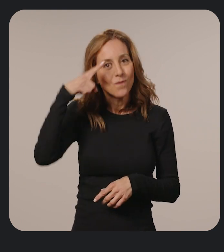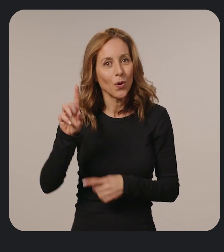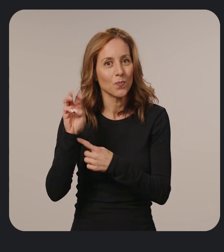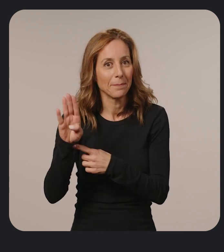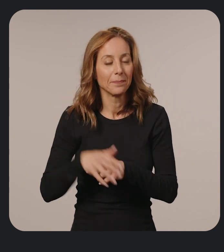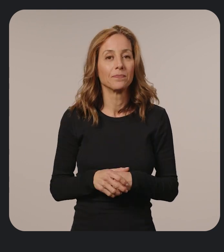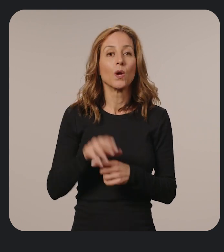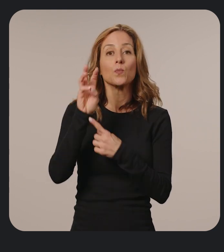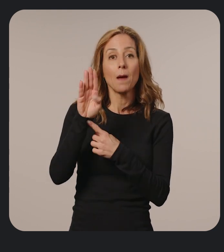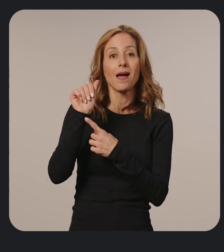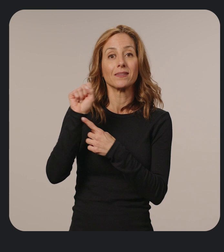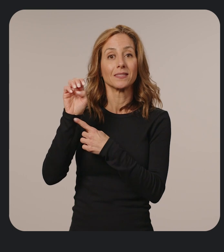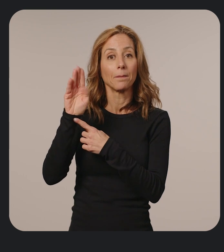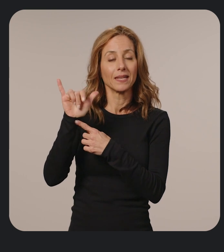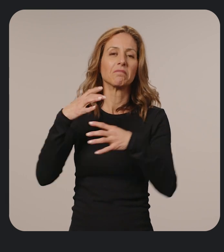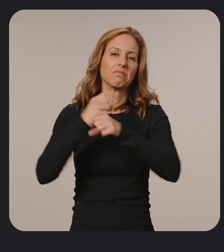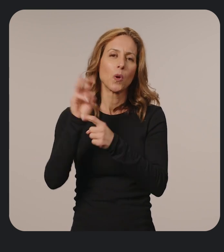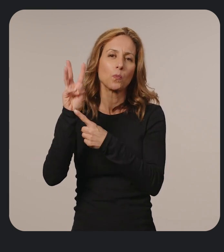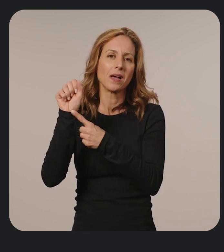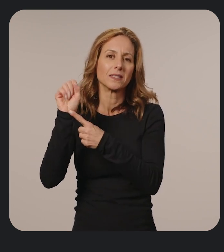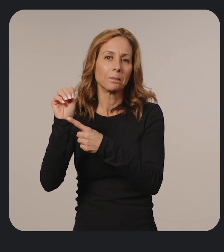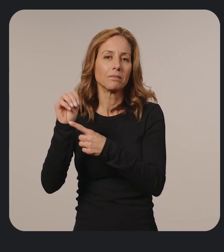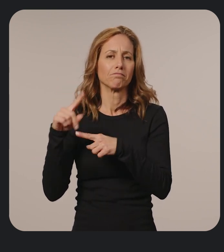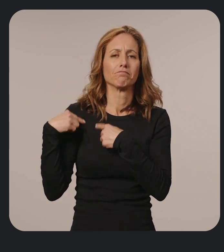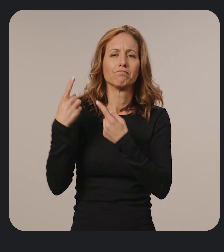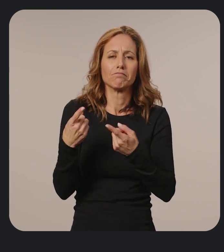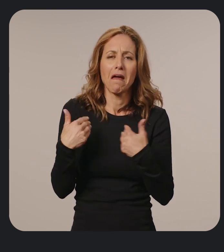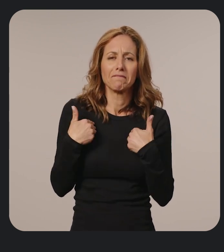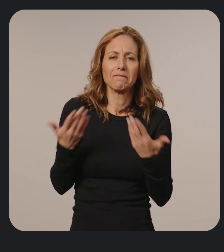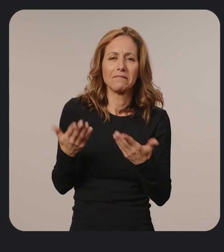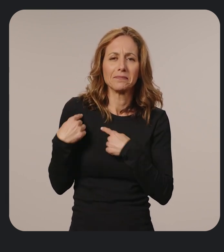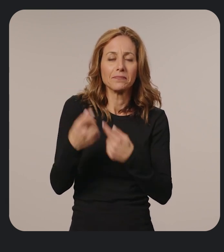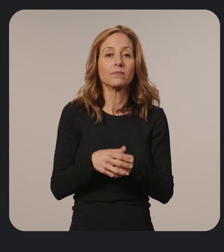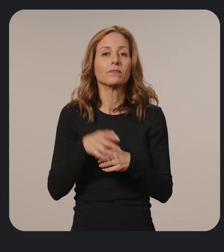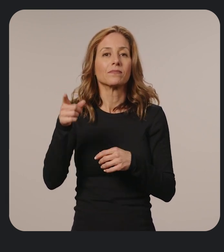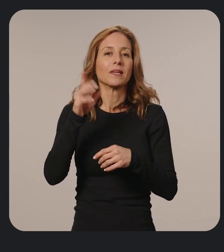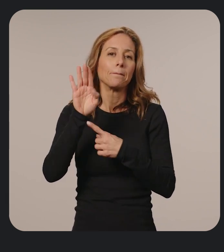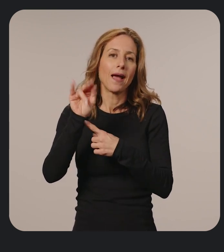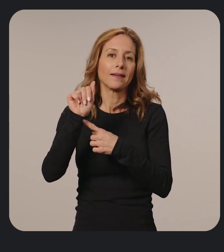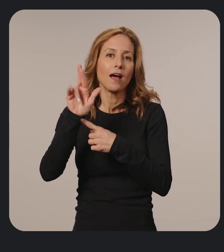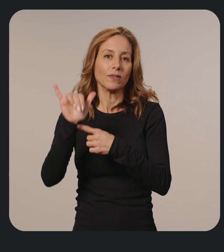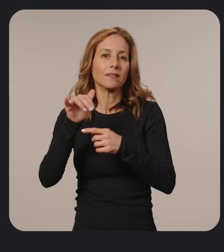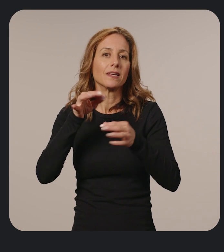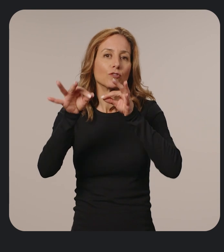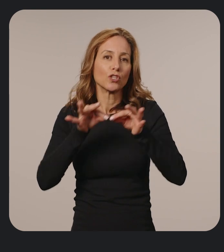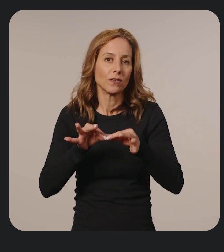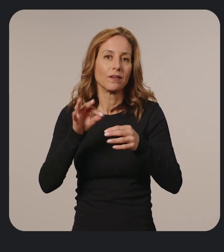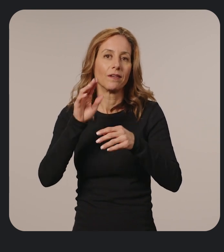Wasm for the web. WebAssembly, or Wasm for short, has been around for a while. It's a binary instruction format designed